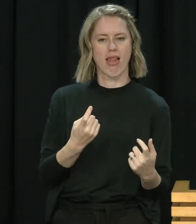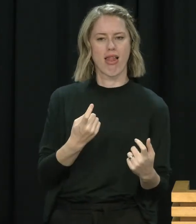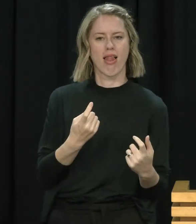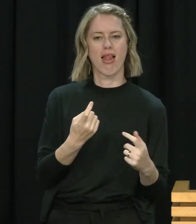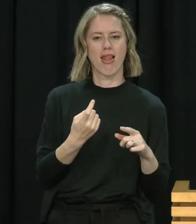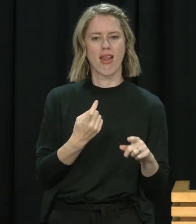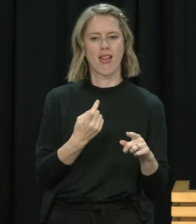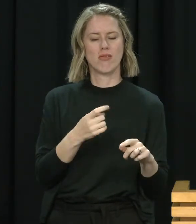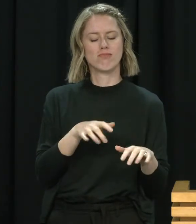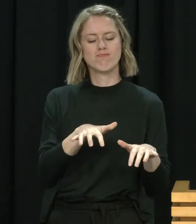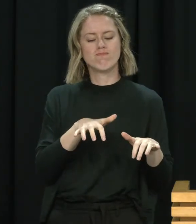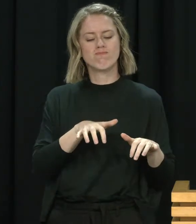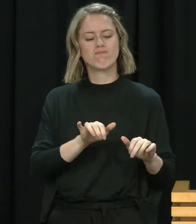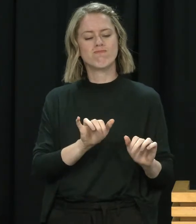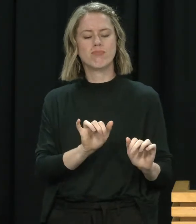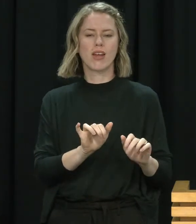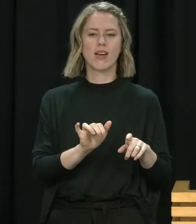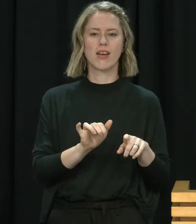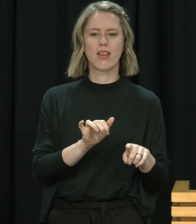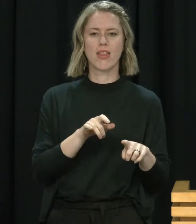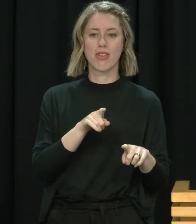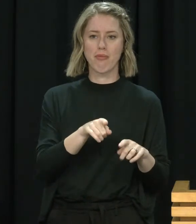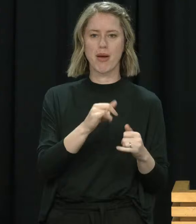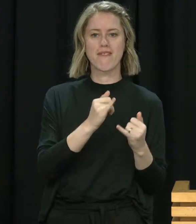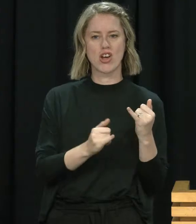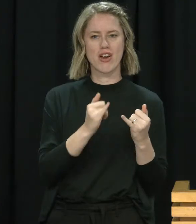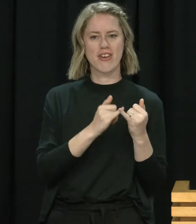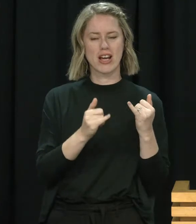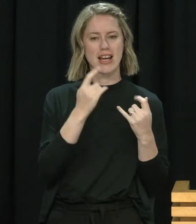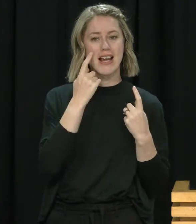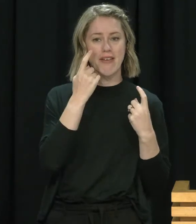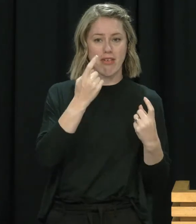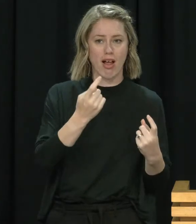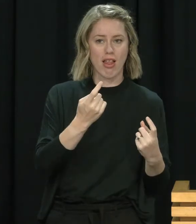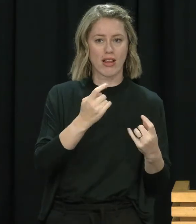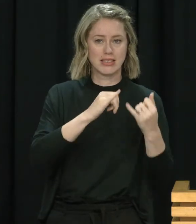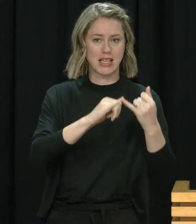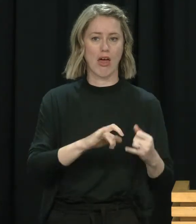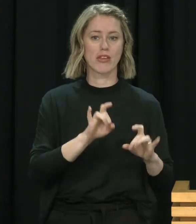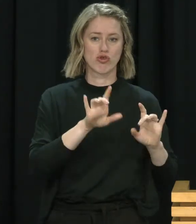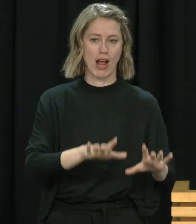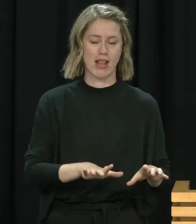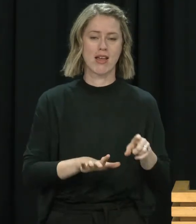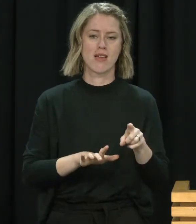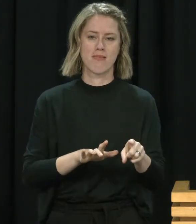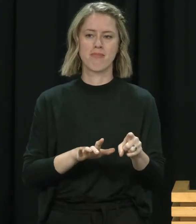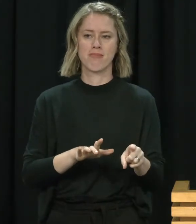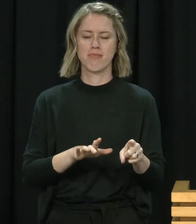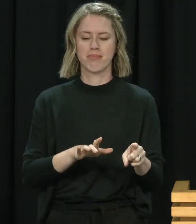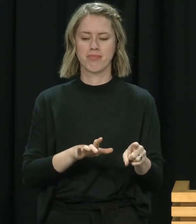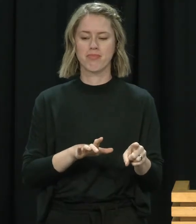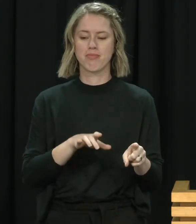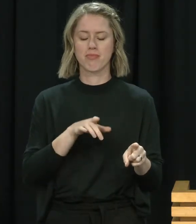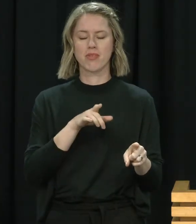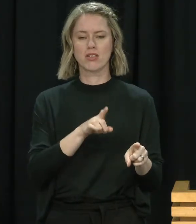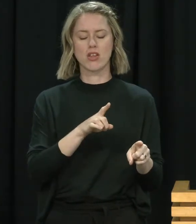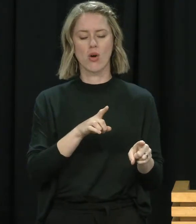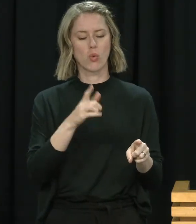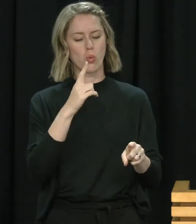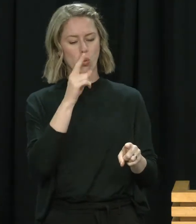correct. My understanding is the restrictions in South Australia fall into the precautionary approach that South Australia have been taking. They have been very,